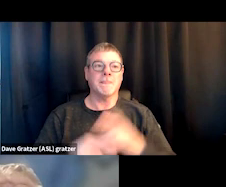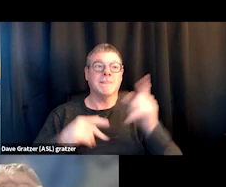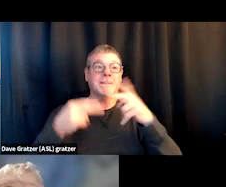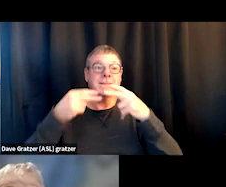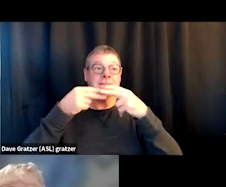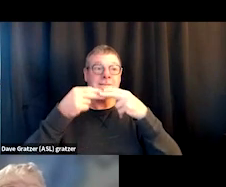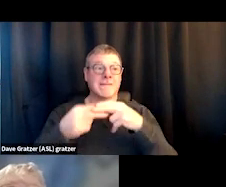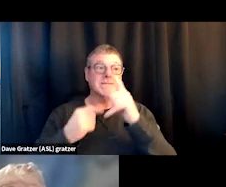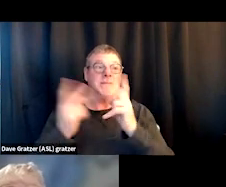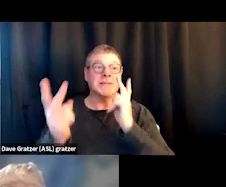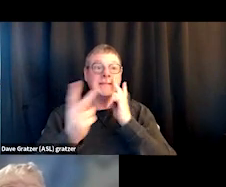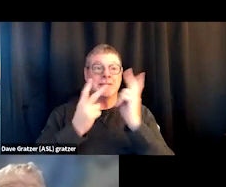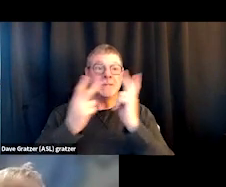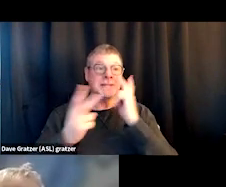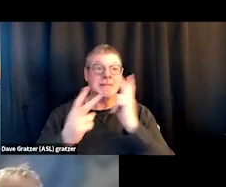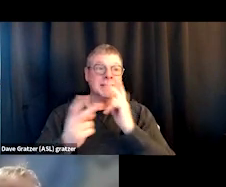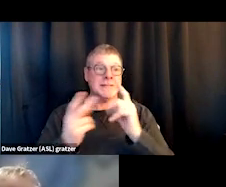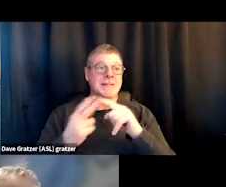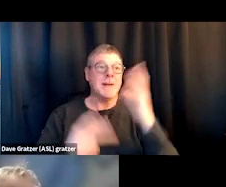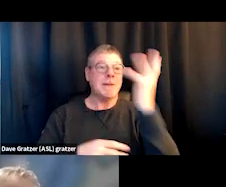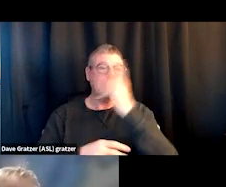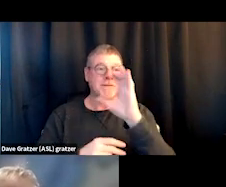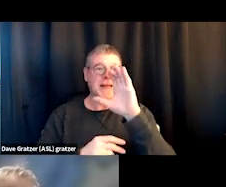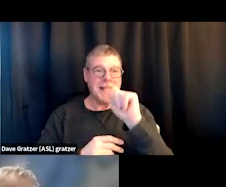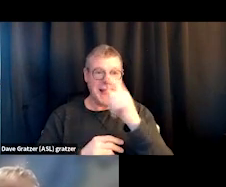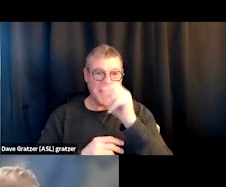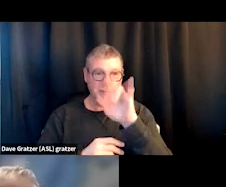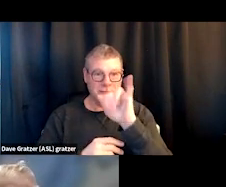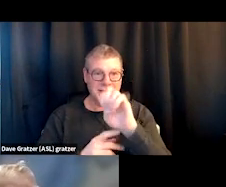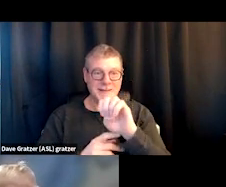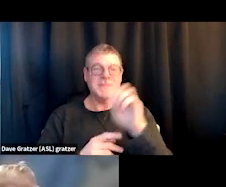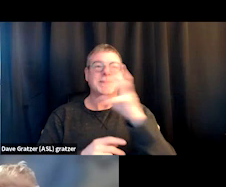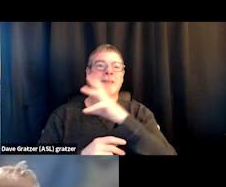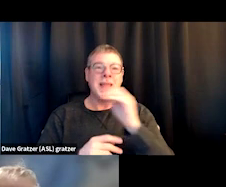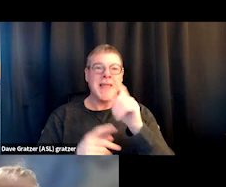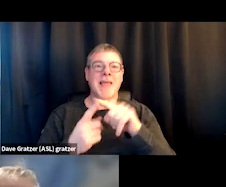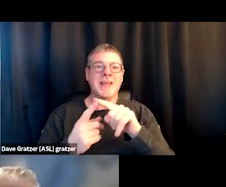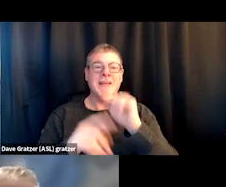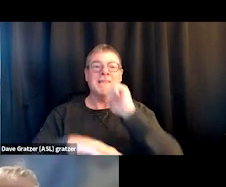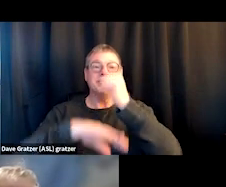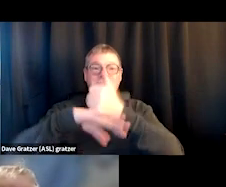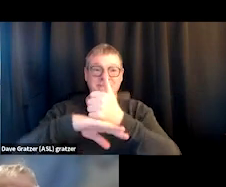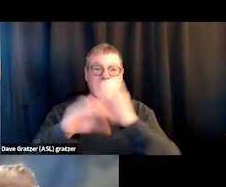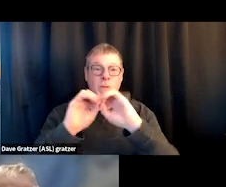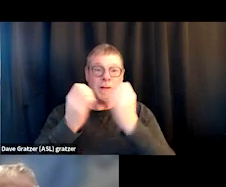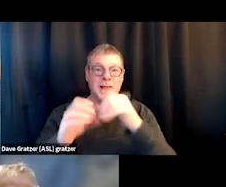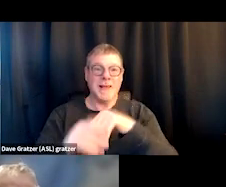you see a beautiful Katherine, that is the founder, and Katherine founded the organization in 2021.